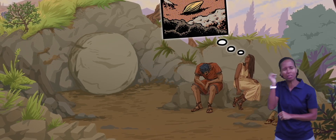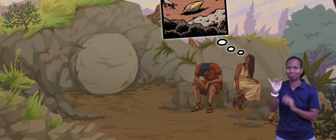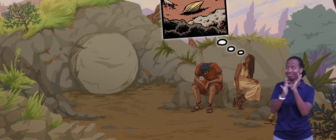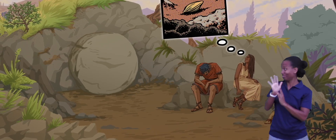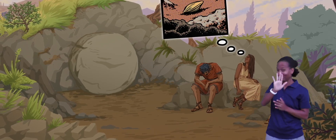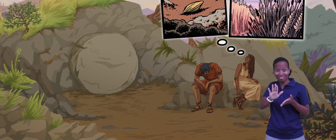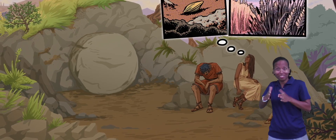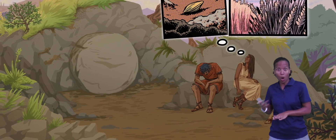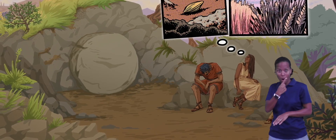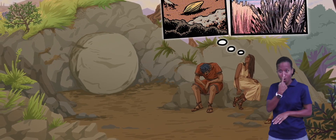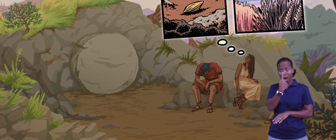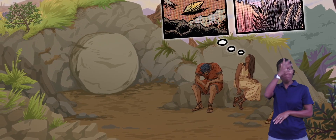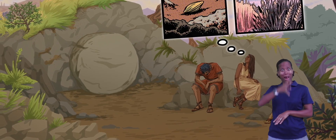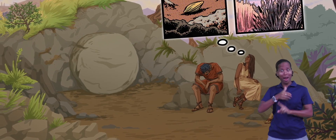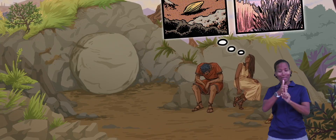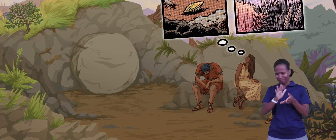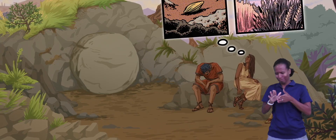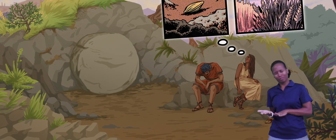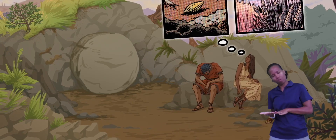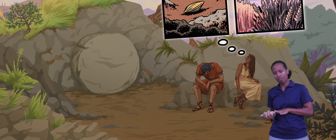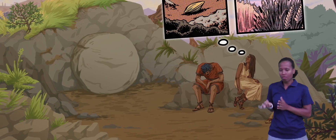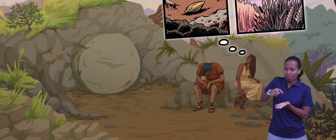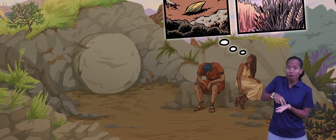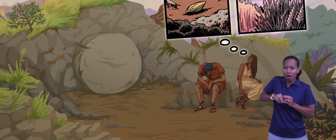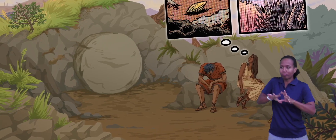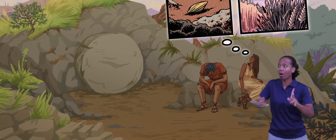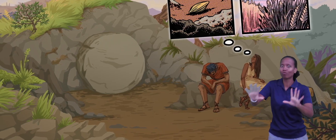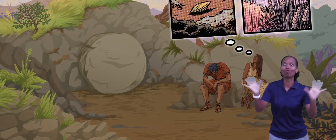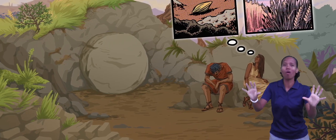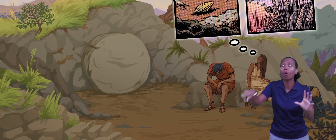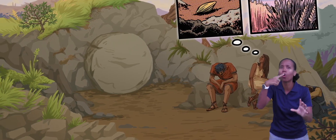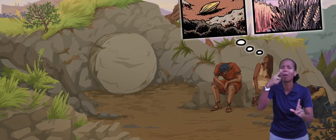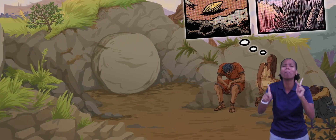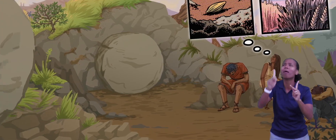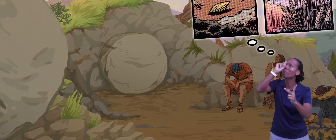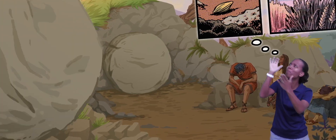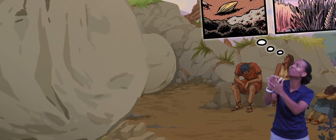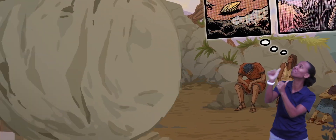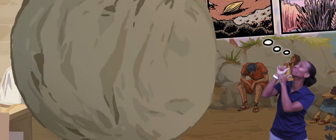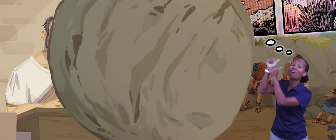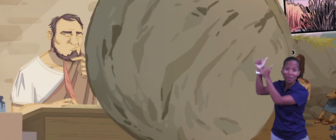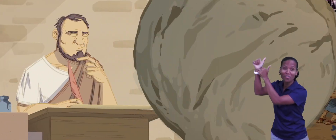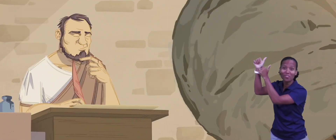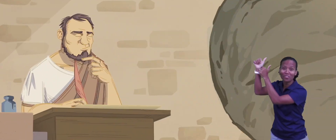but then it would grow and produce a crop with many seeds.